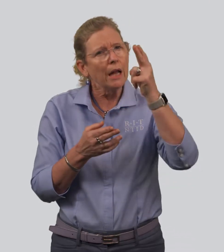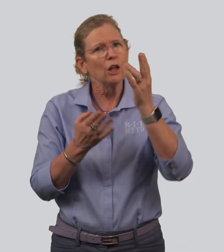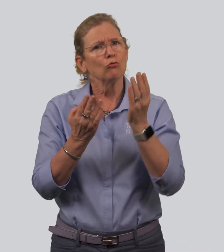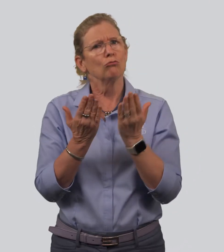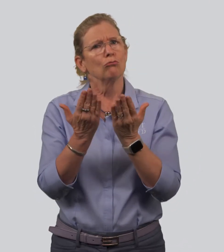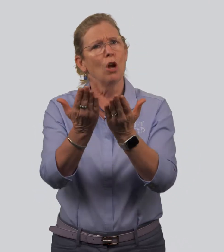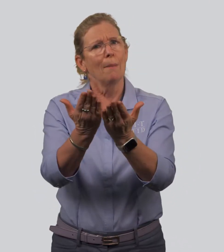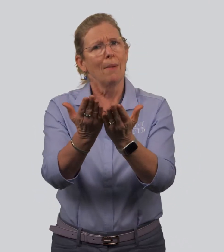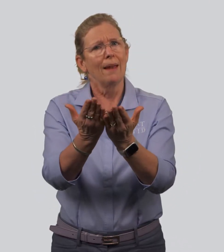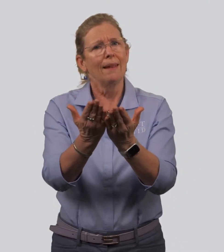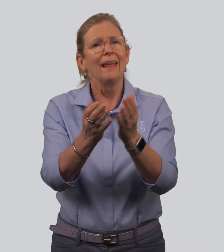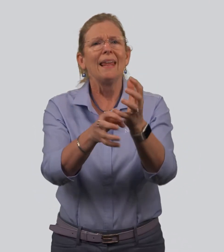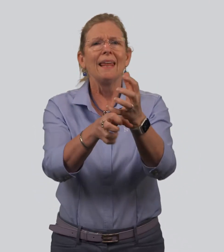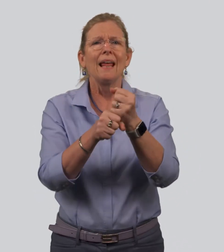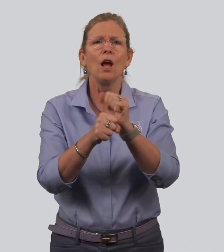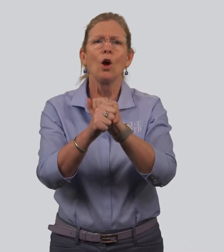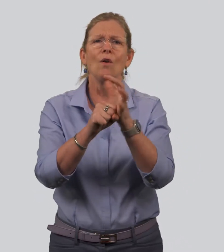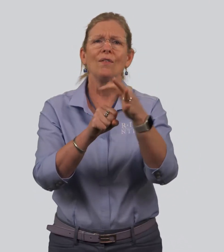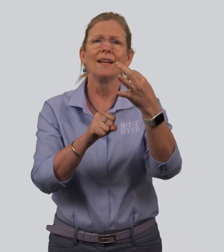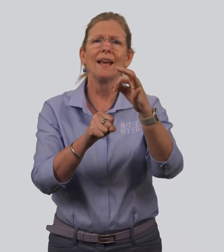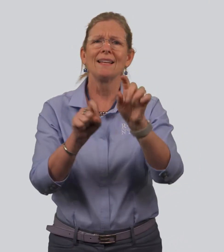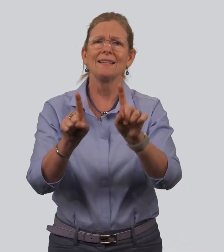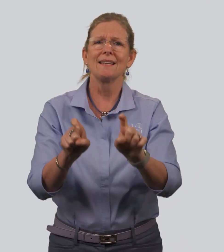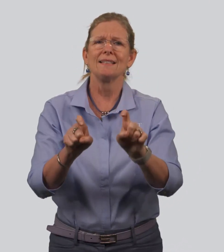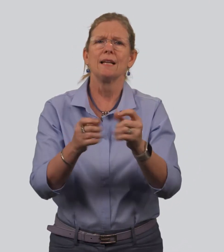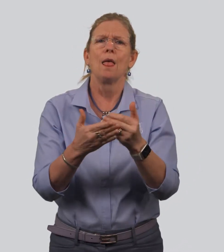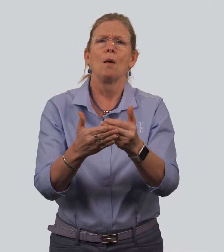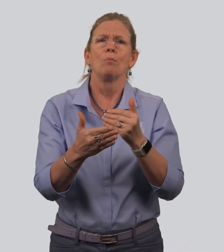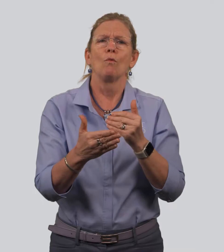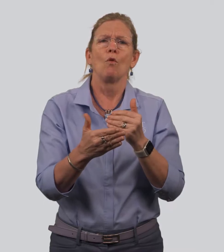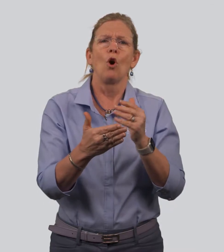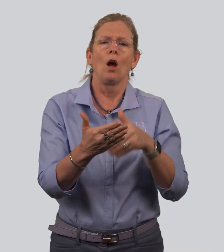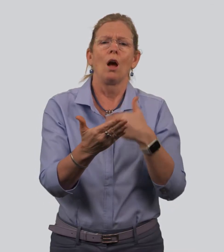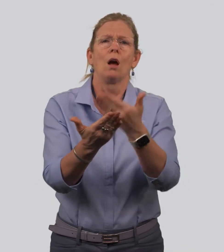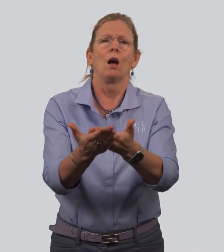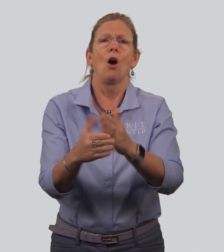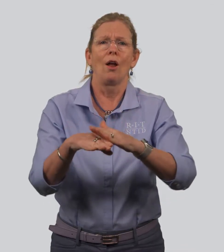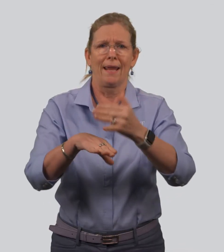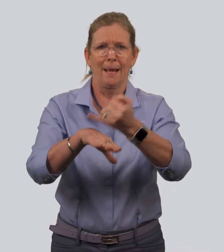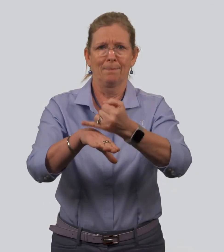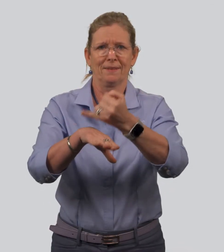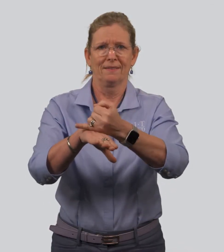We highly recommend getting a COVID-19 test before returning to campus.